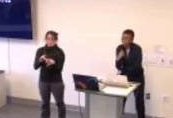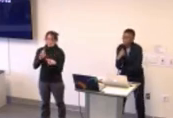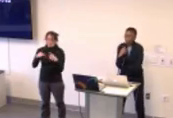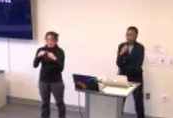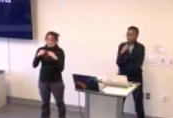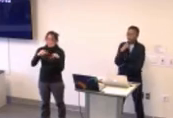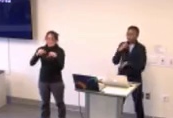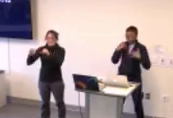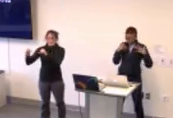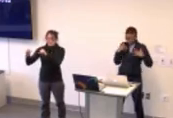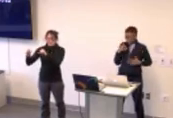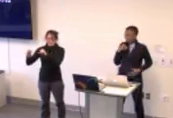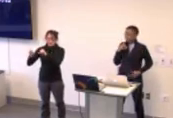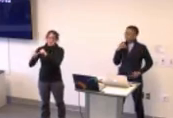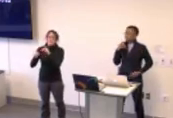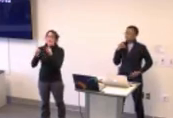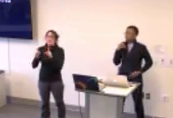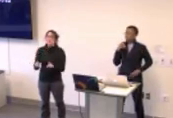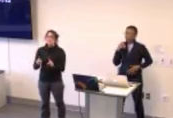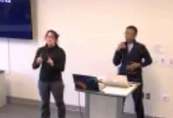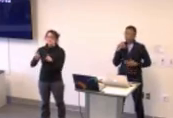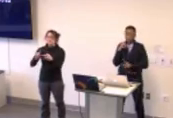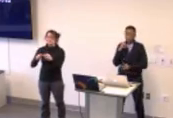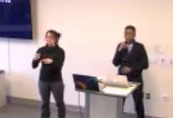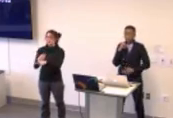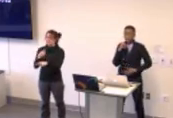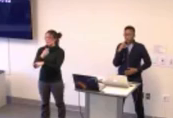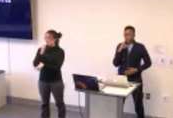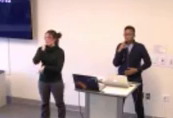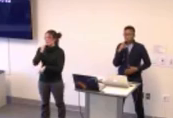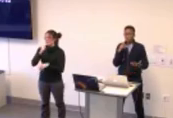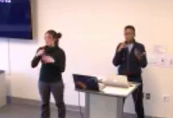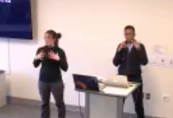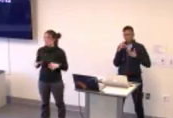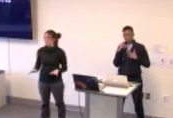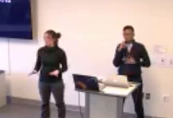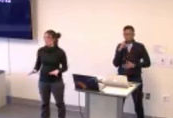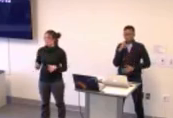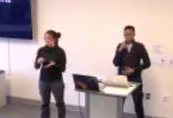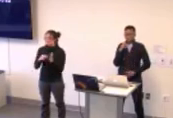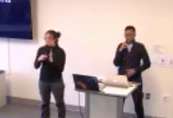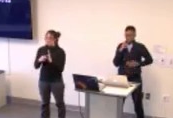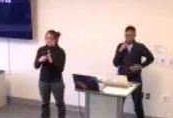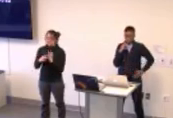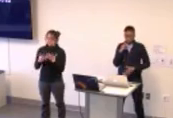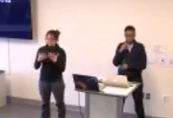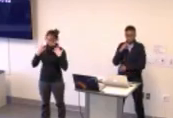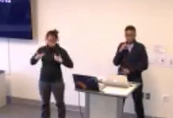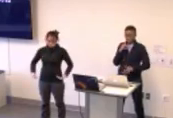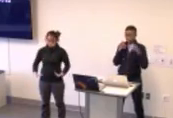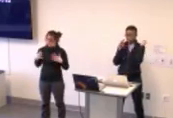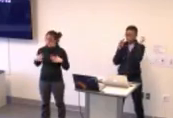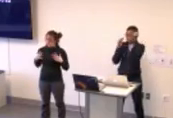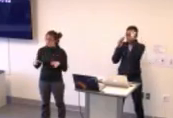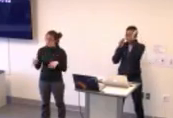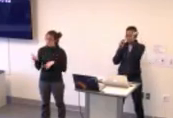The person was put into their regular, everyday clothes. Meaning they were returned back into their clothes. So no shackles.